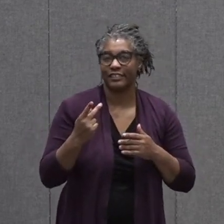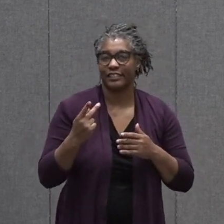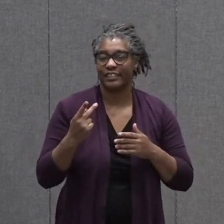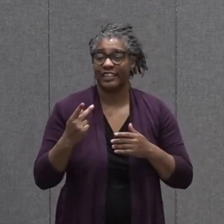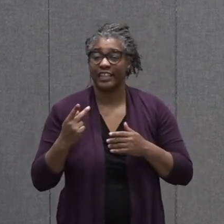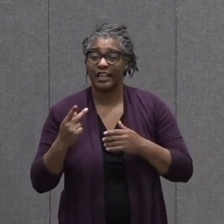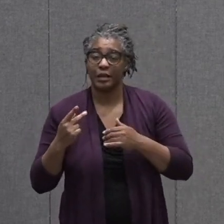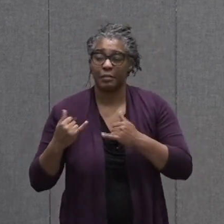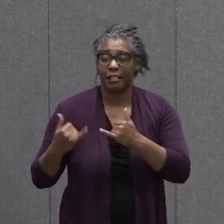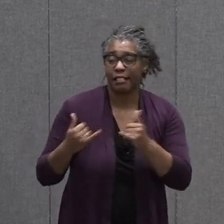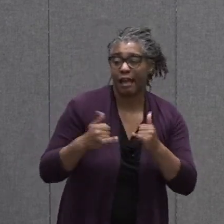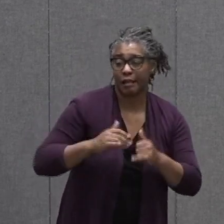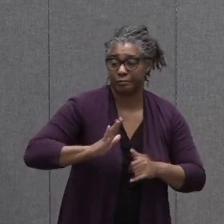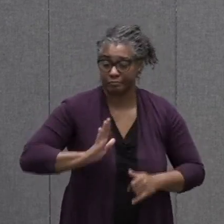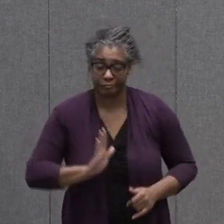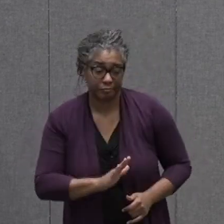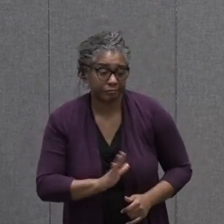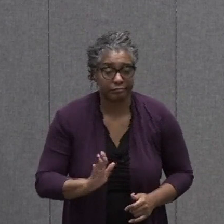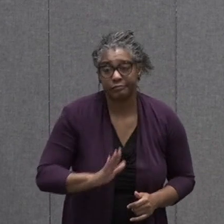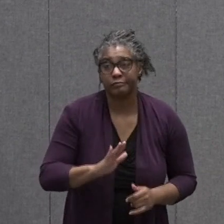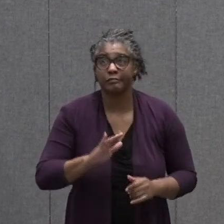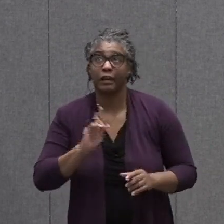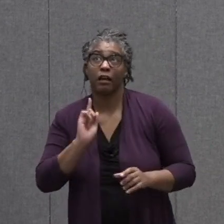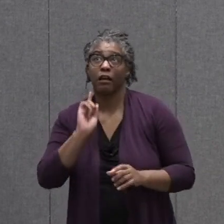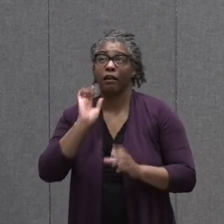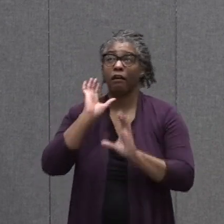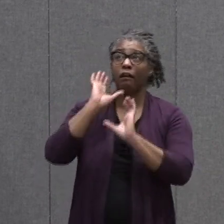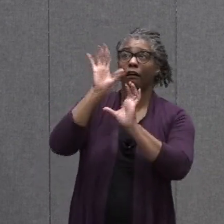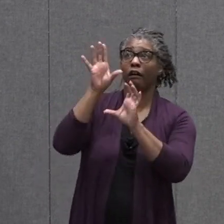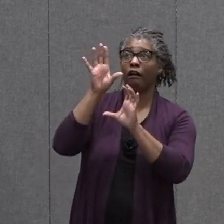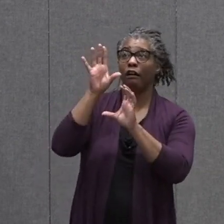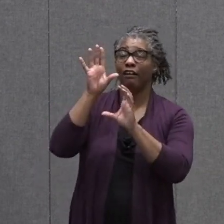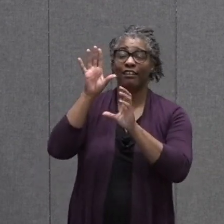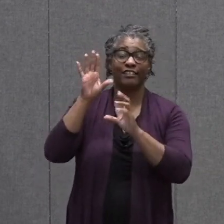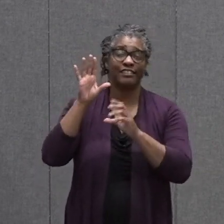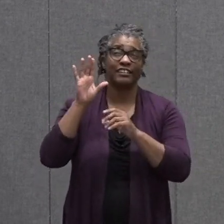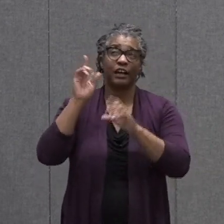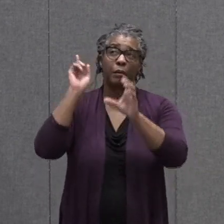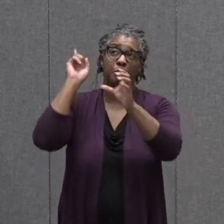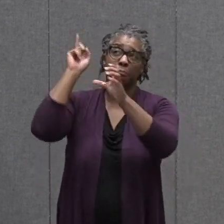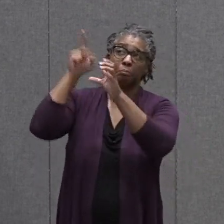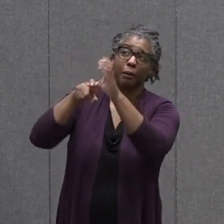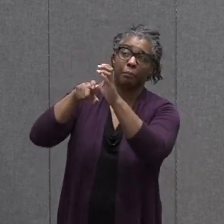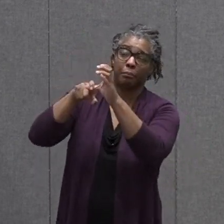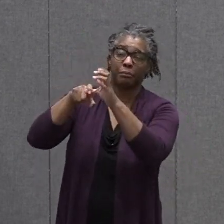So today, I thought about some things that made me laugh. I thought about some things